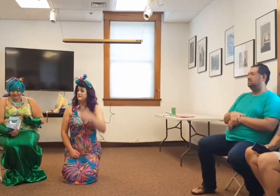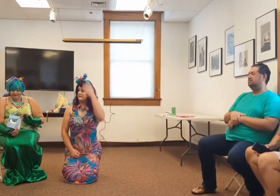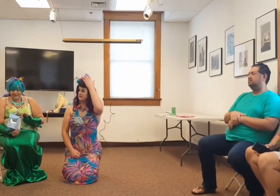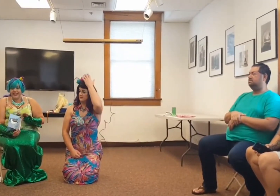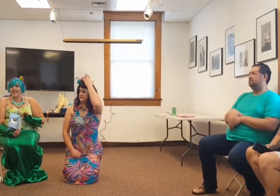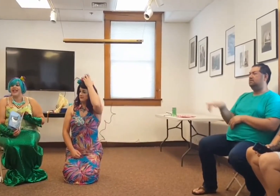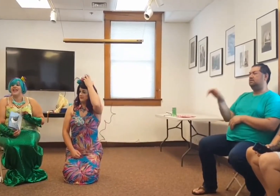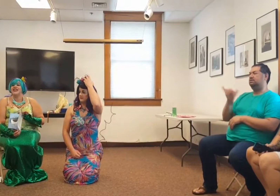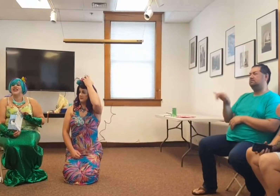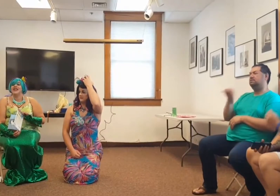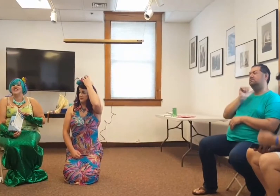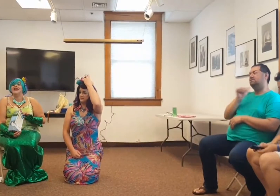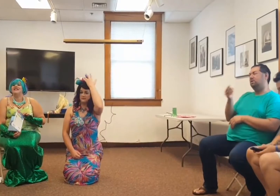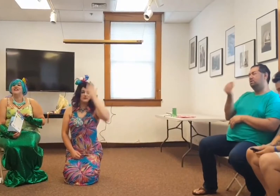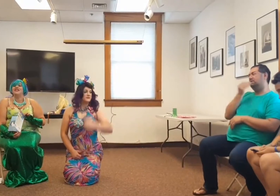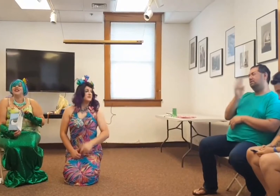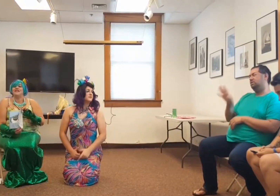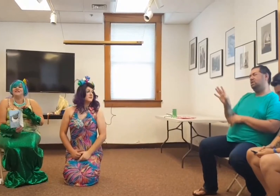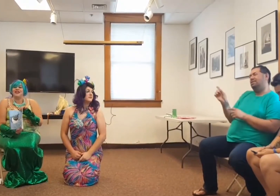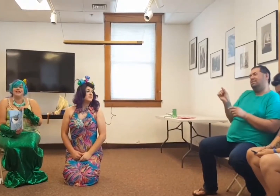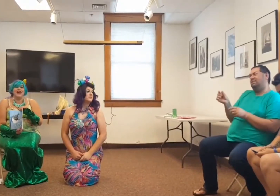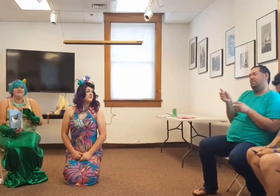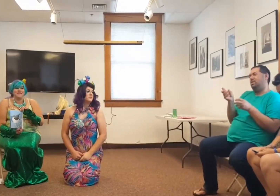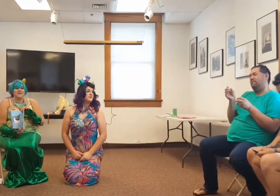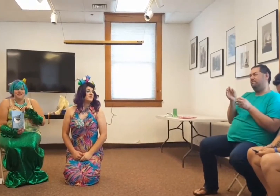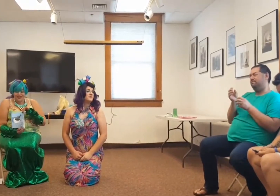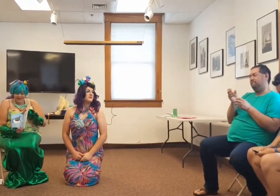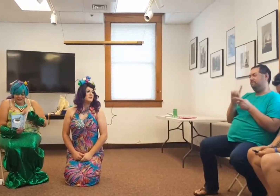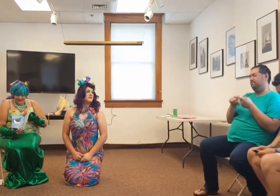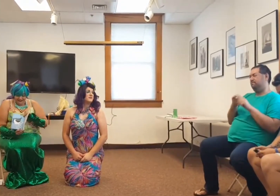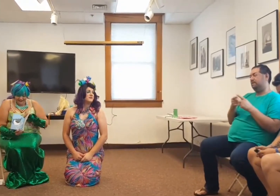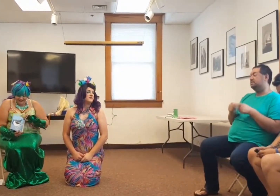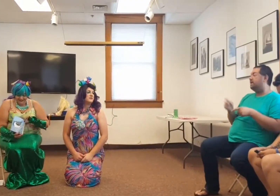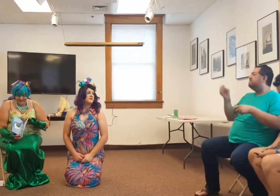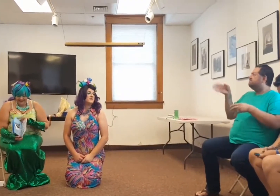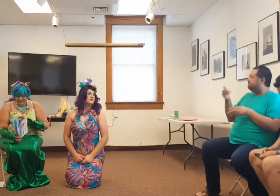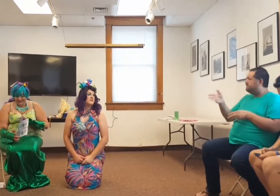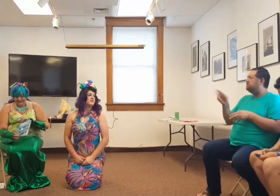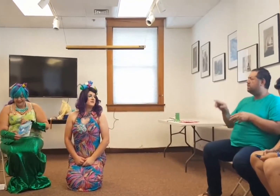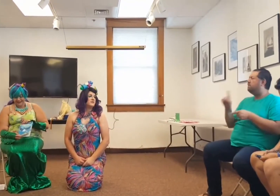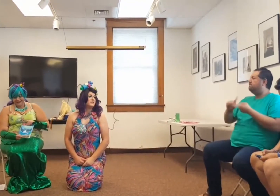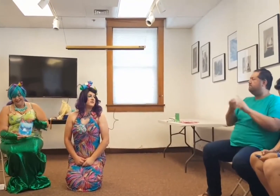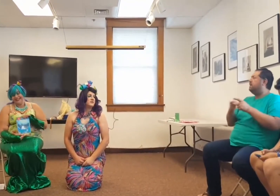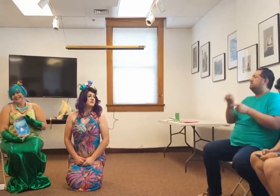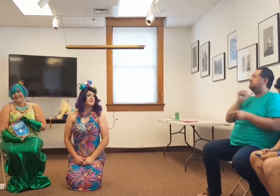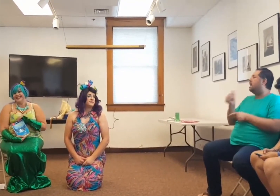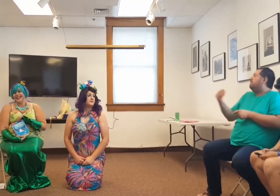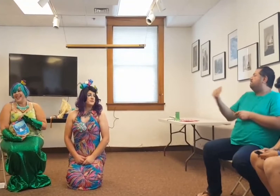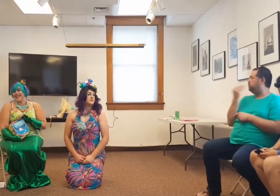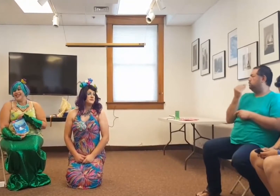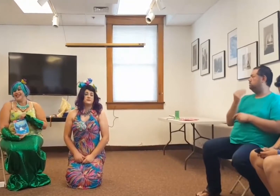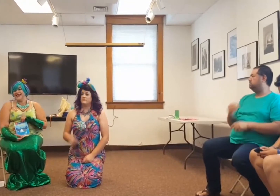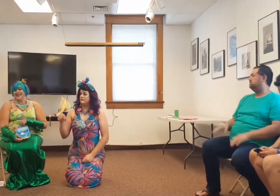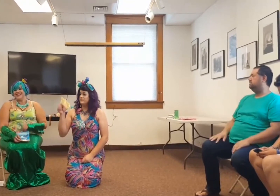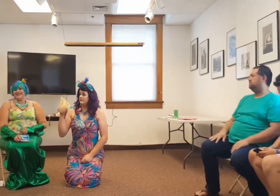Fish are friends! Not food. Yay! We finished the book!